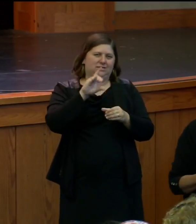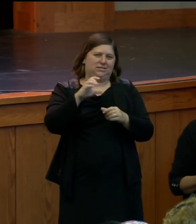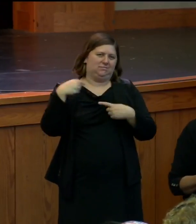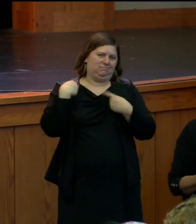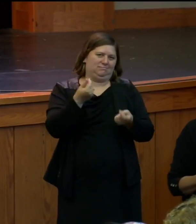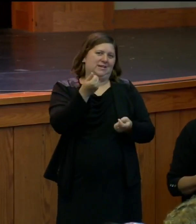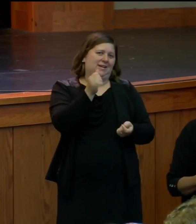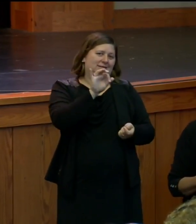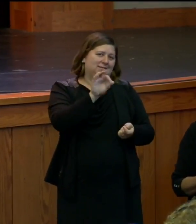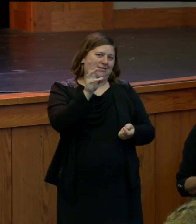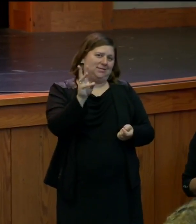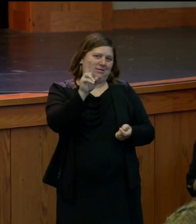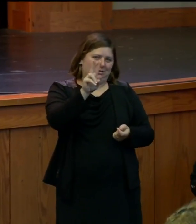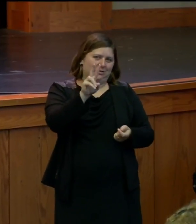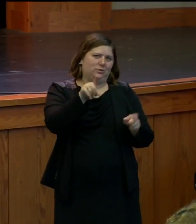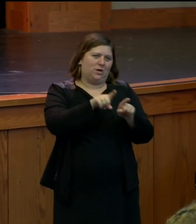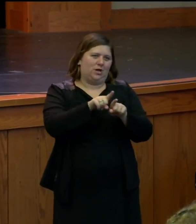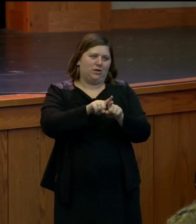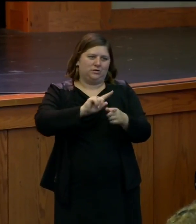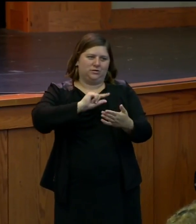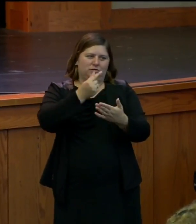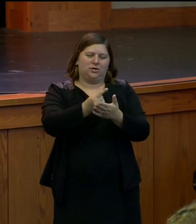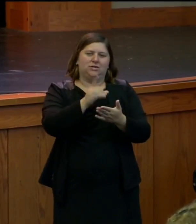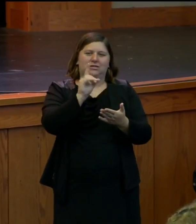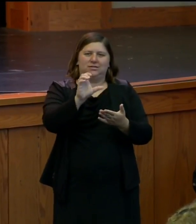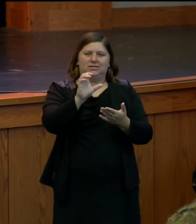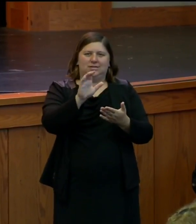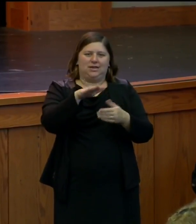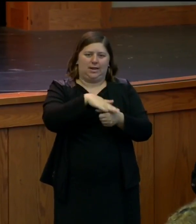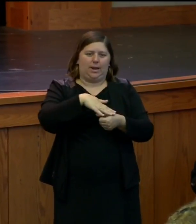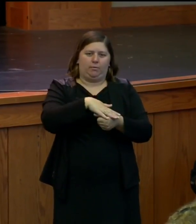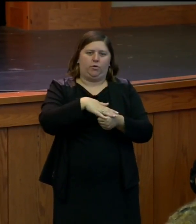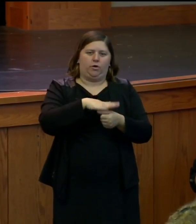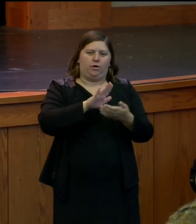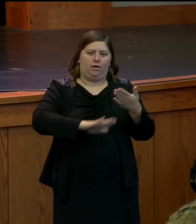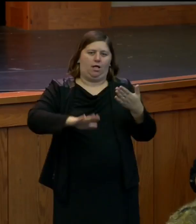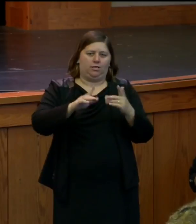I AM ALSO A GRADUATE OF THE D.C. NEIGHBORHOOD COLLEGE, ET CETERA,